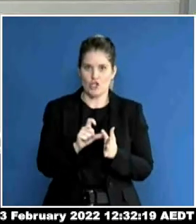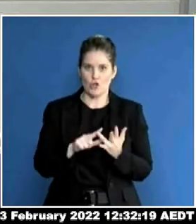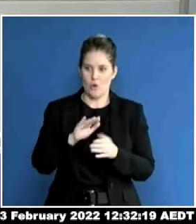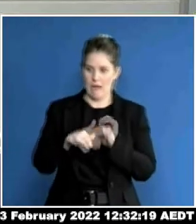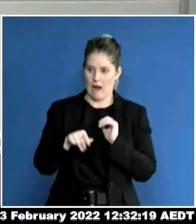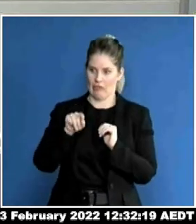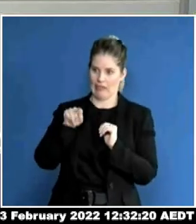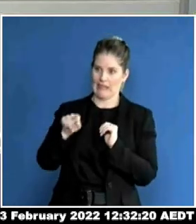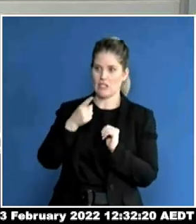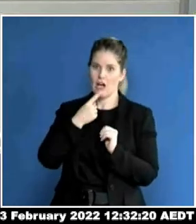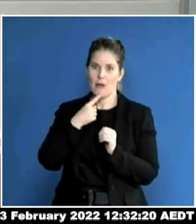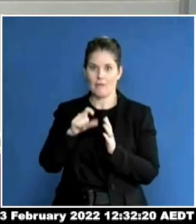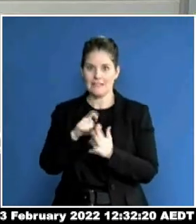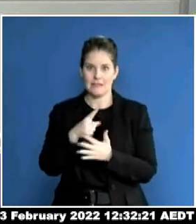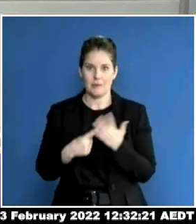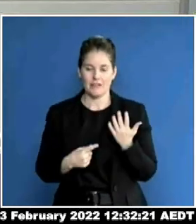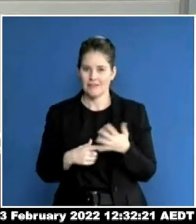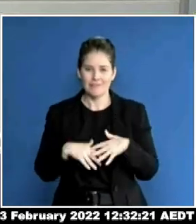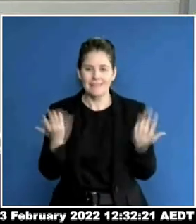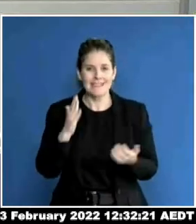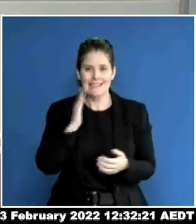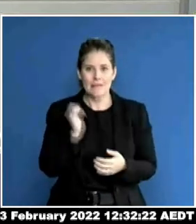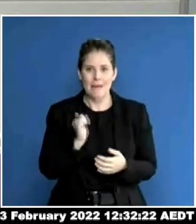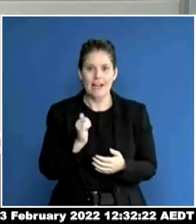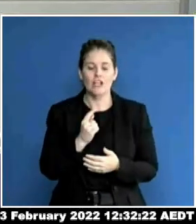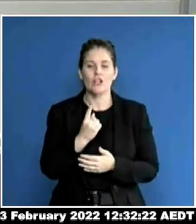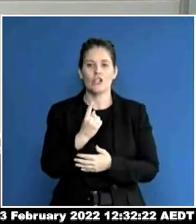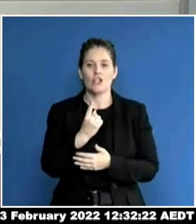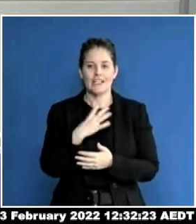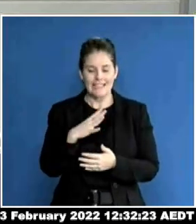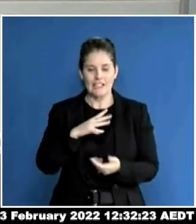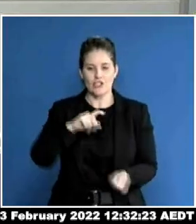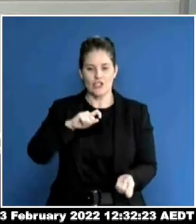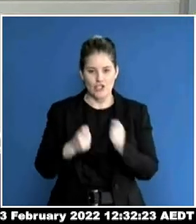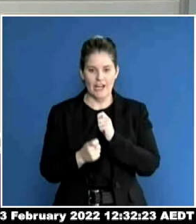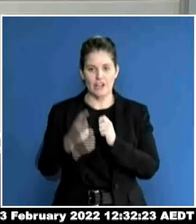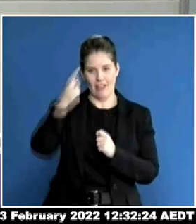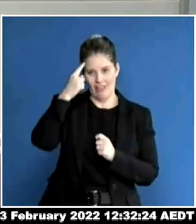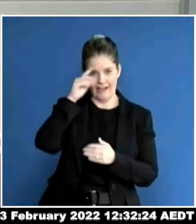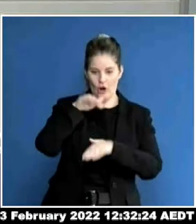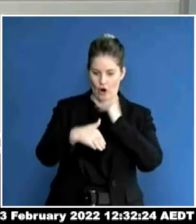by person, understanding that person's access needs, finding what they need and moving forward with that person.